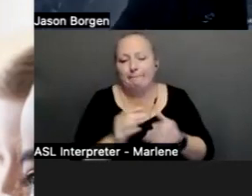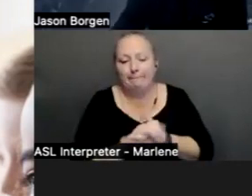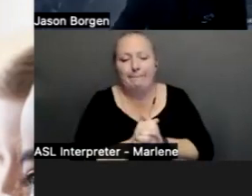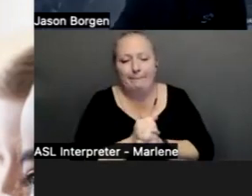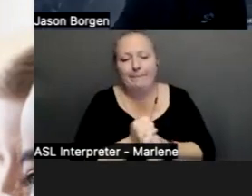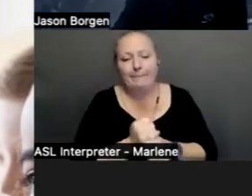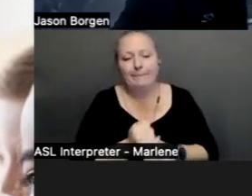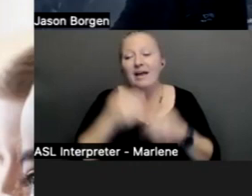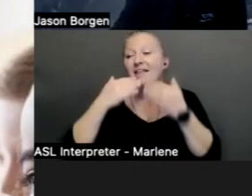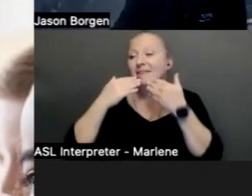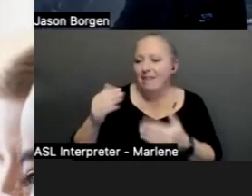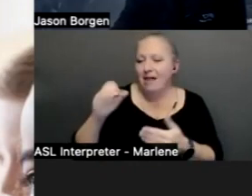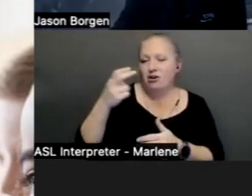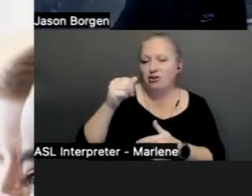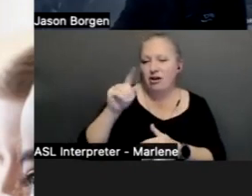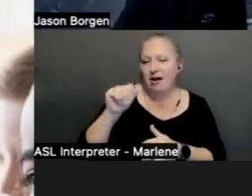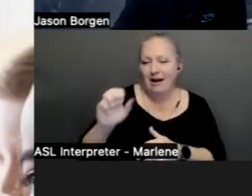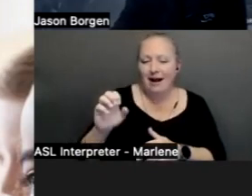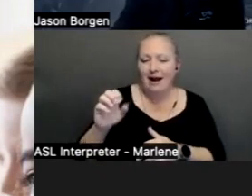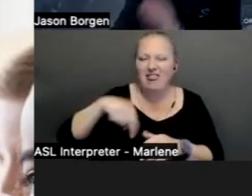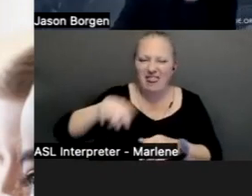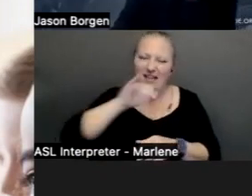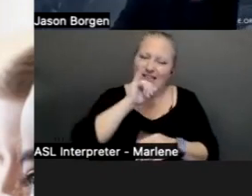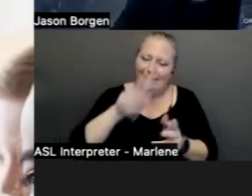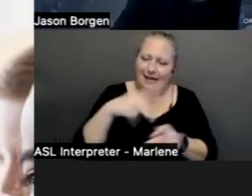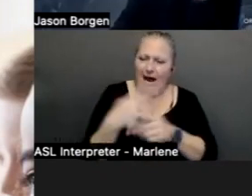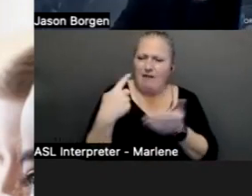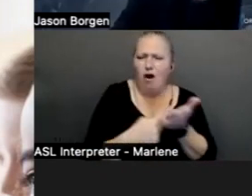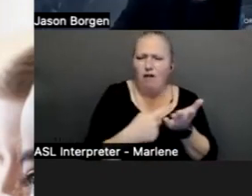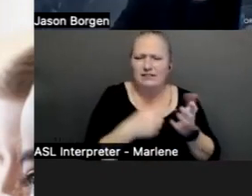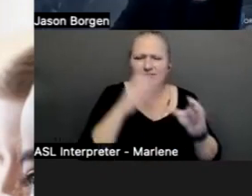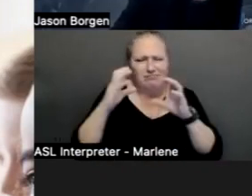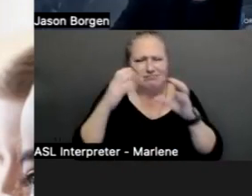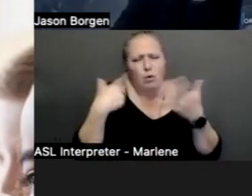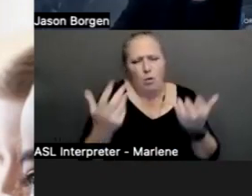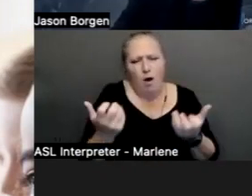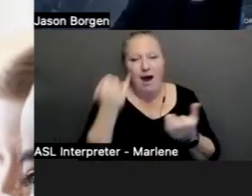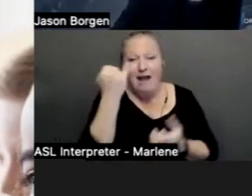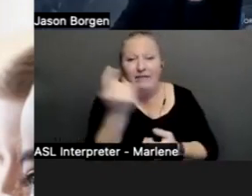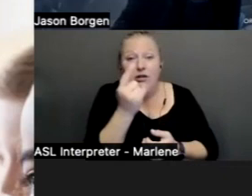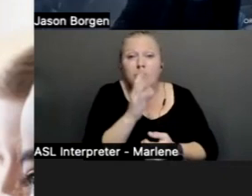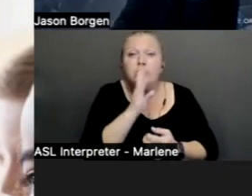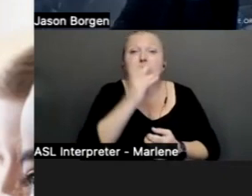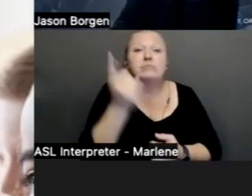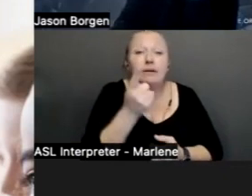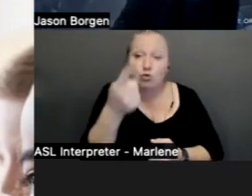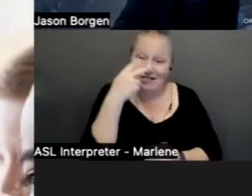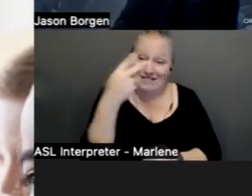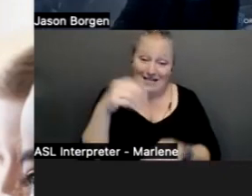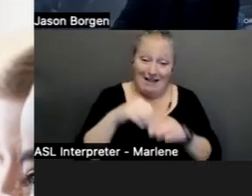Thank you, Sade. And this is the kind of conversation that we want to get going. So if you know what somebody says something or you see something then chat and you want to